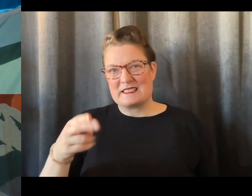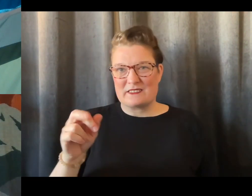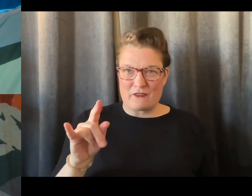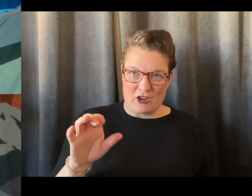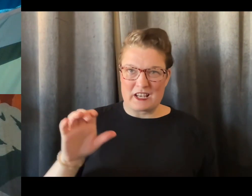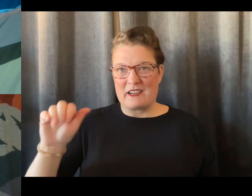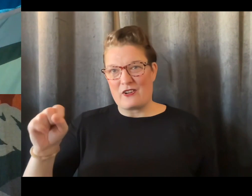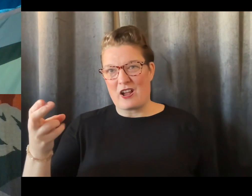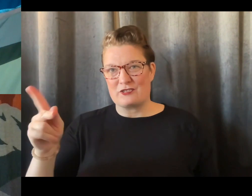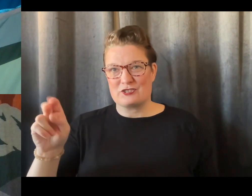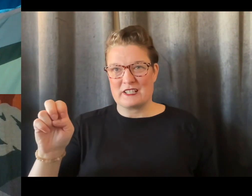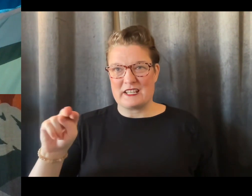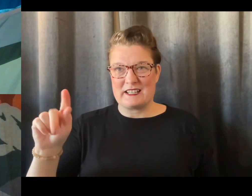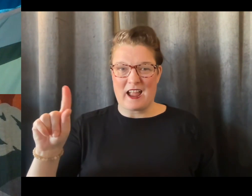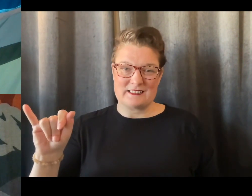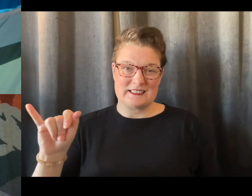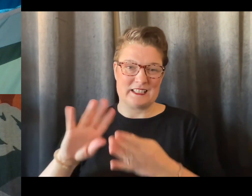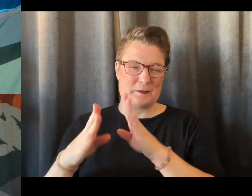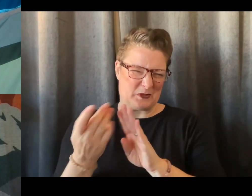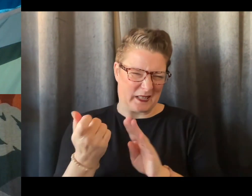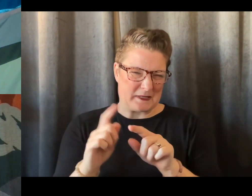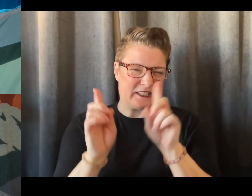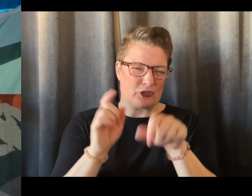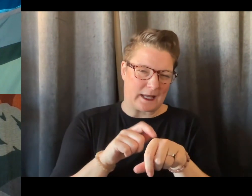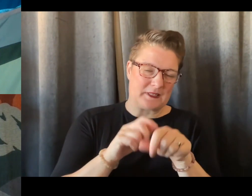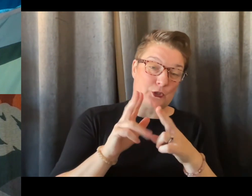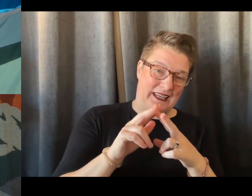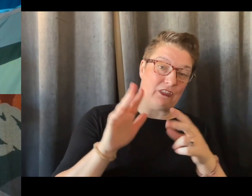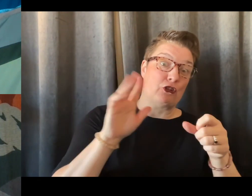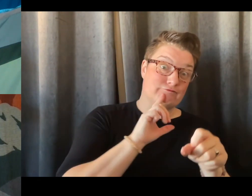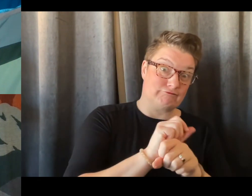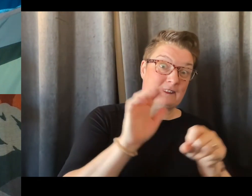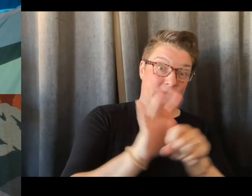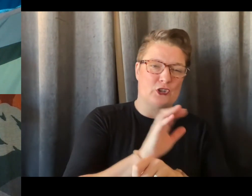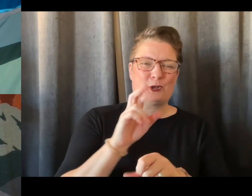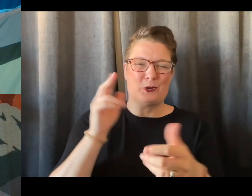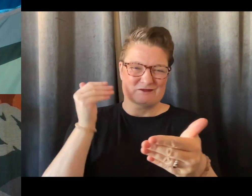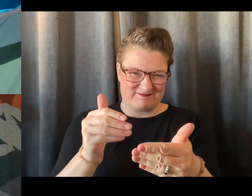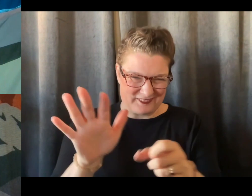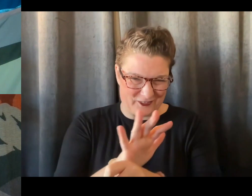different timing, but it's, it's blessing the moon and there's a practice to